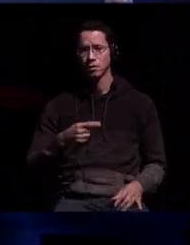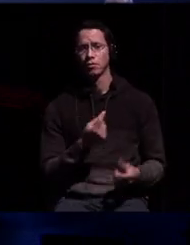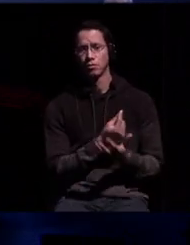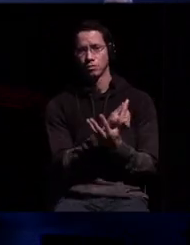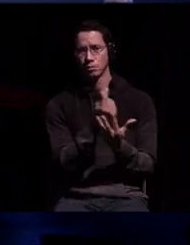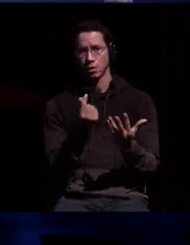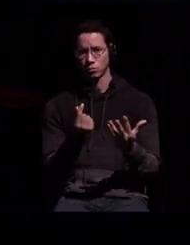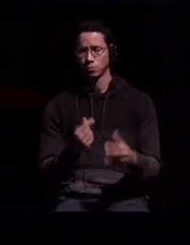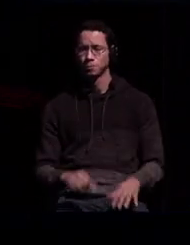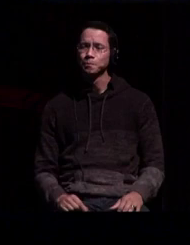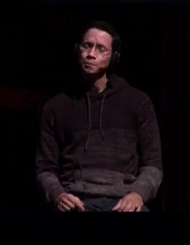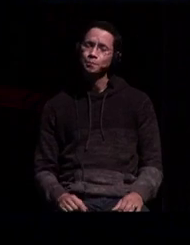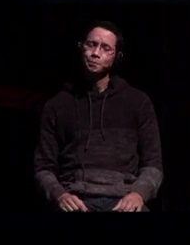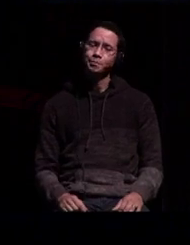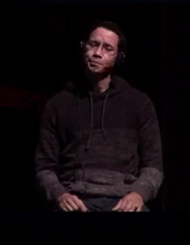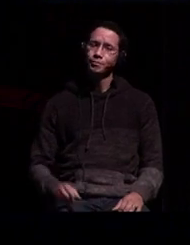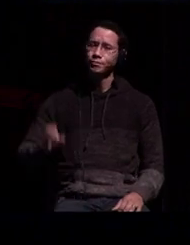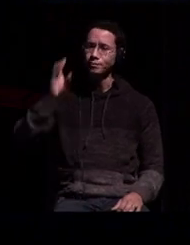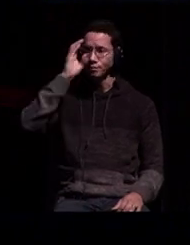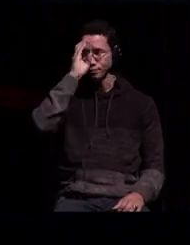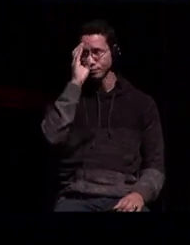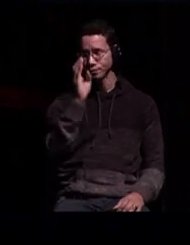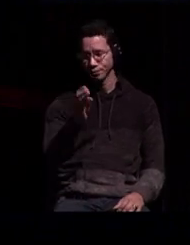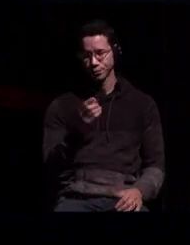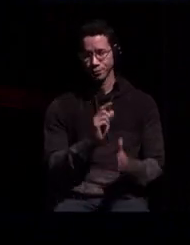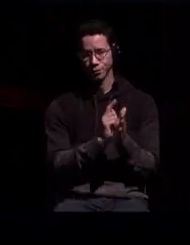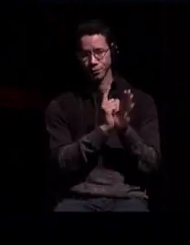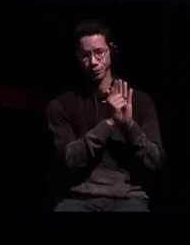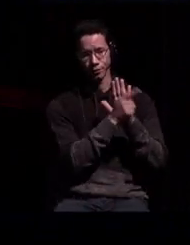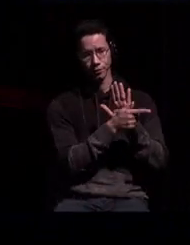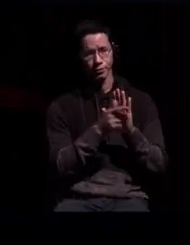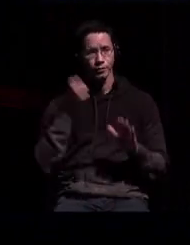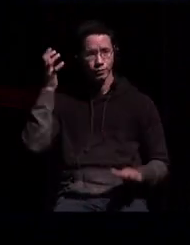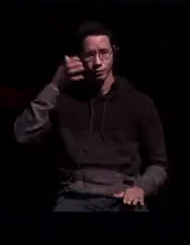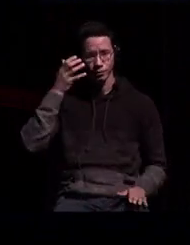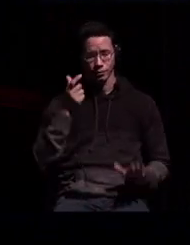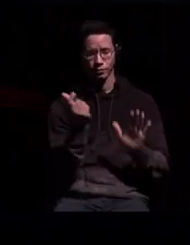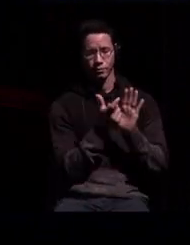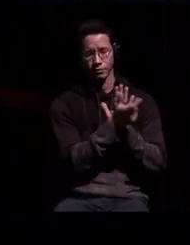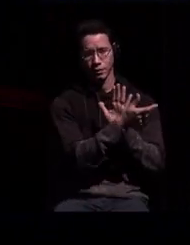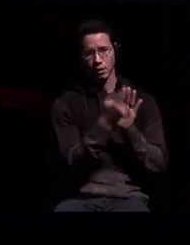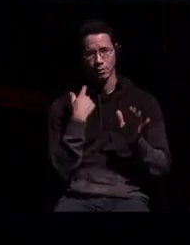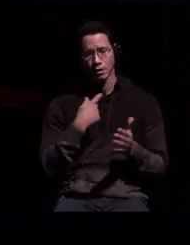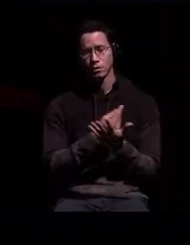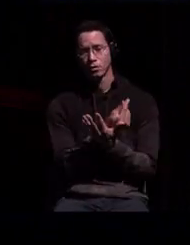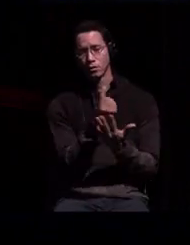Gender perspective appears a lot in discourses, but in budgets there is no financing